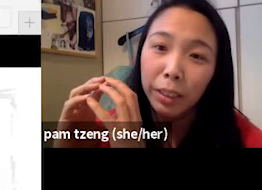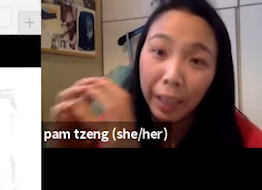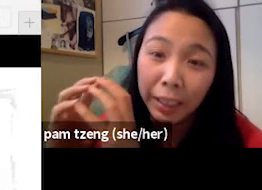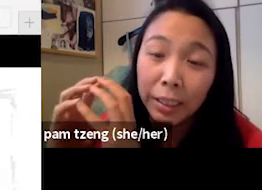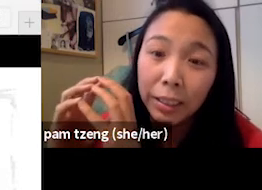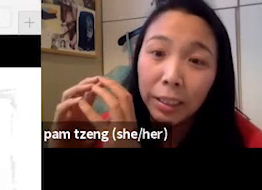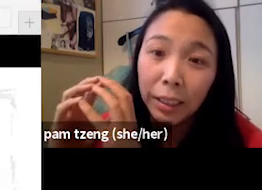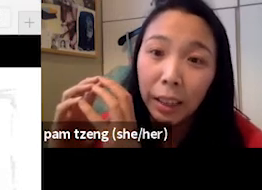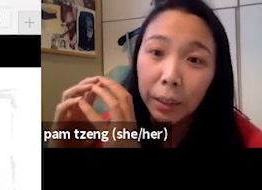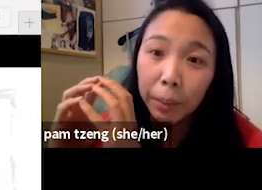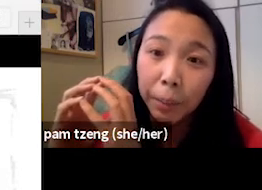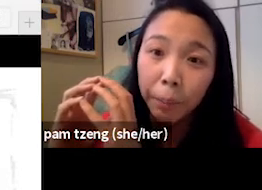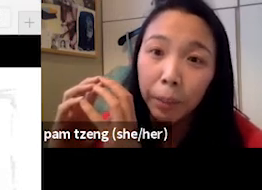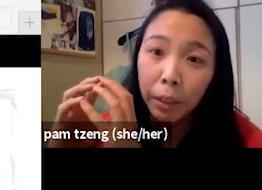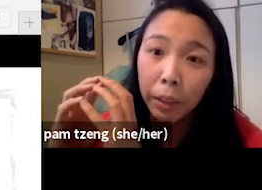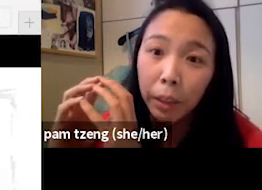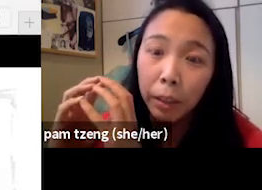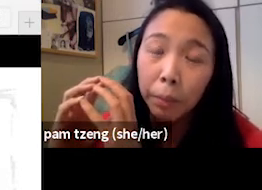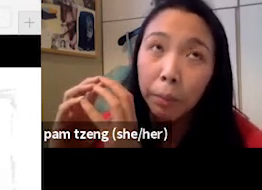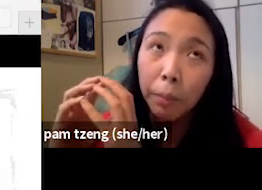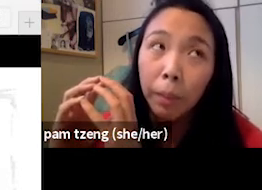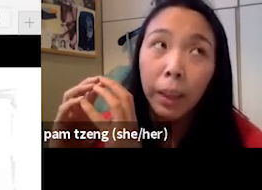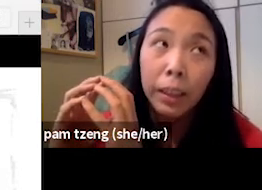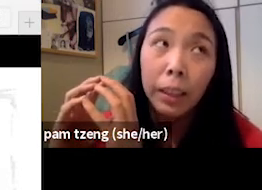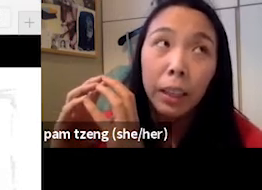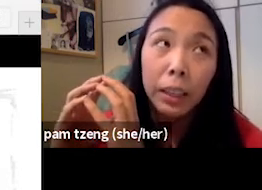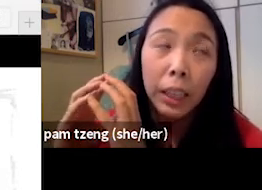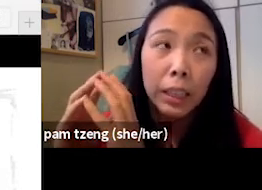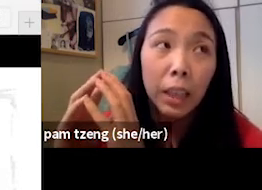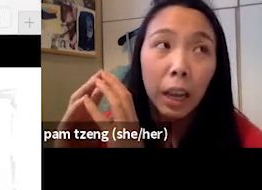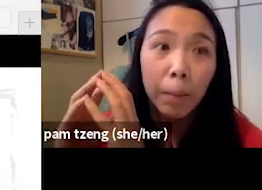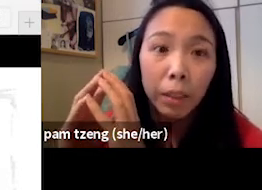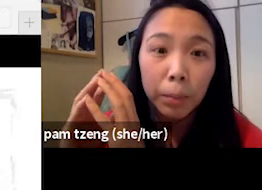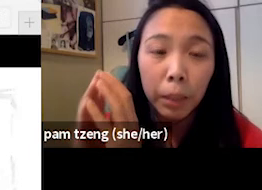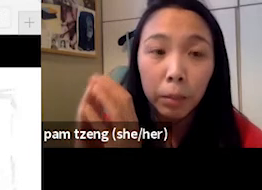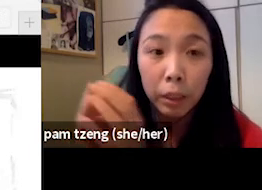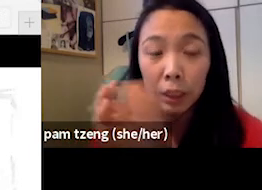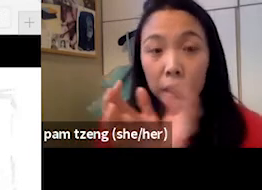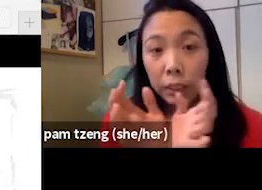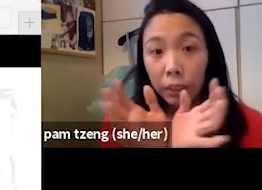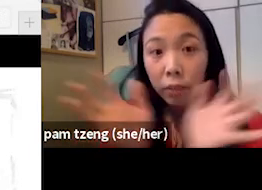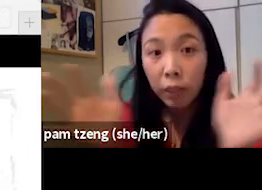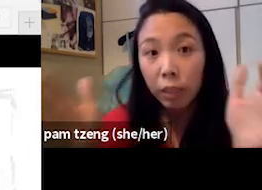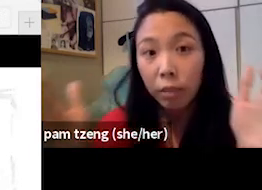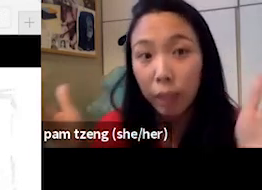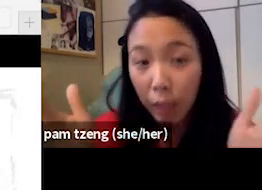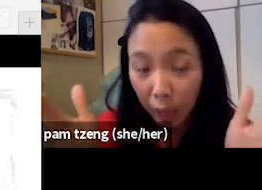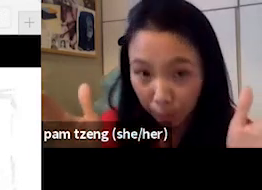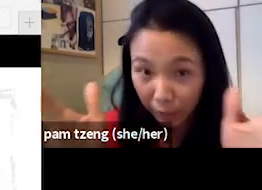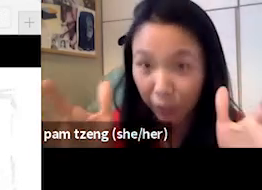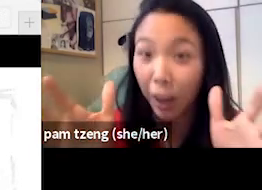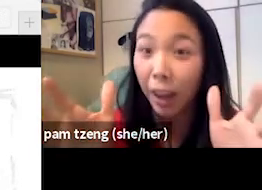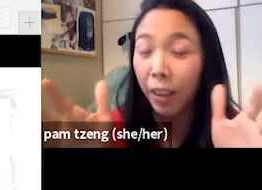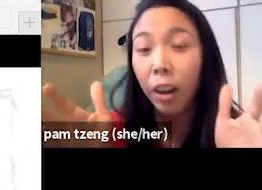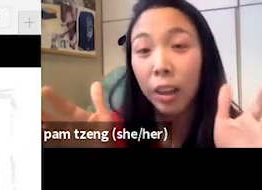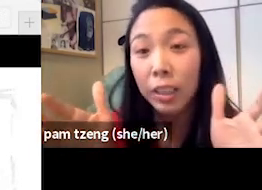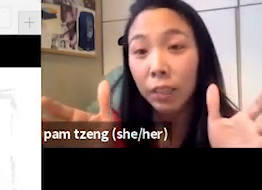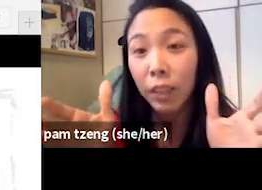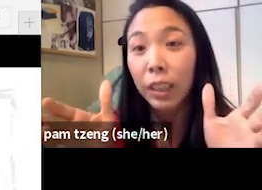gaze that it takes time and to be able to convene with a bunch of other artists of colour